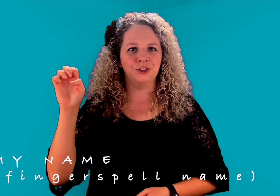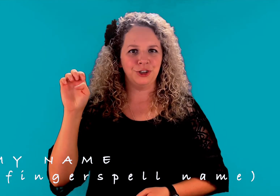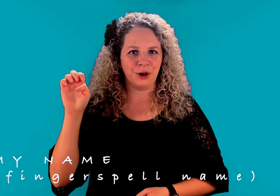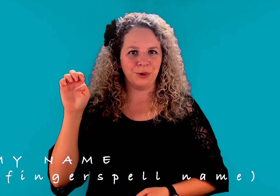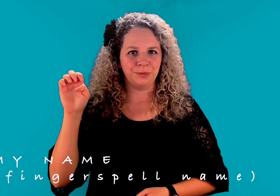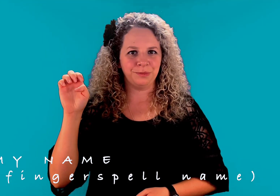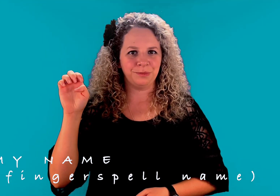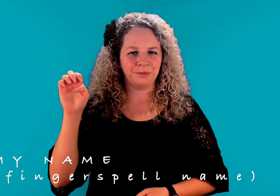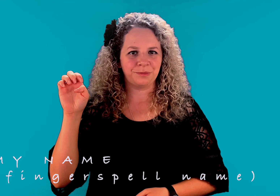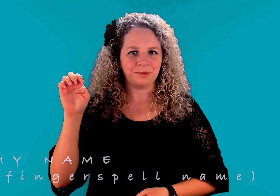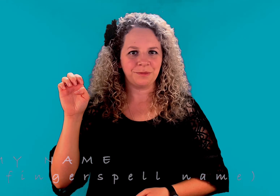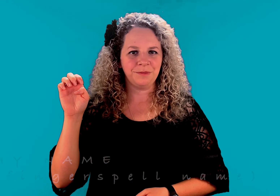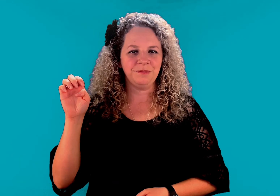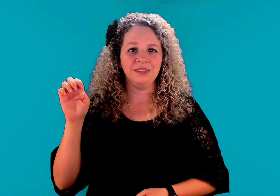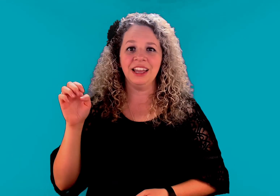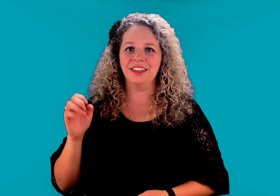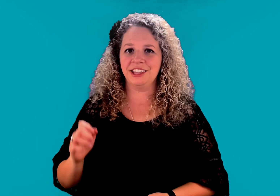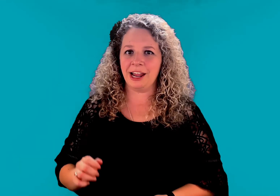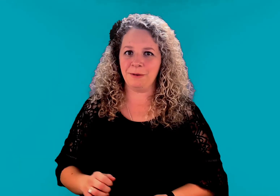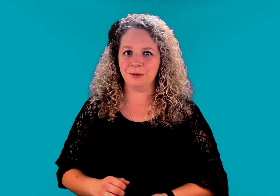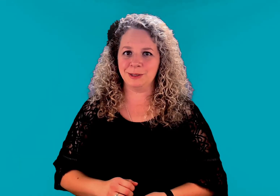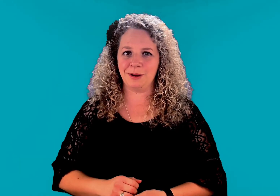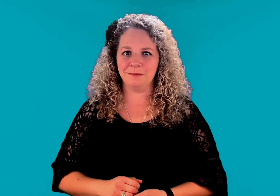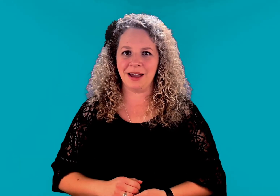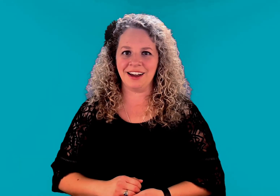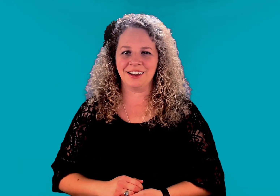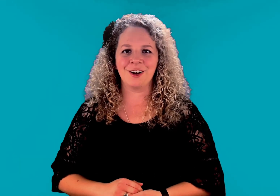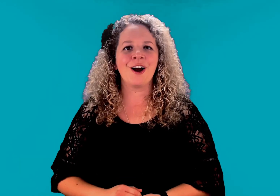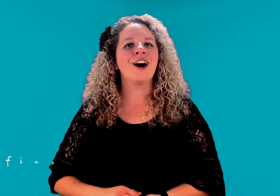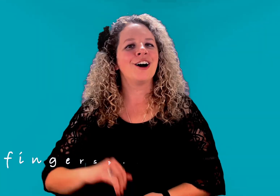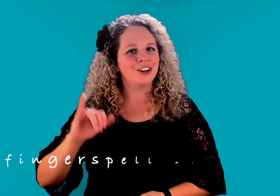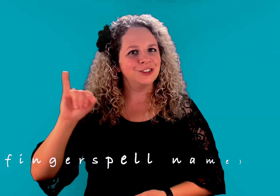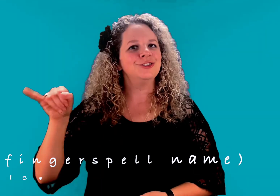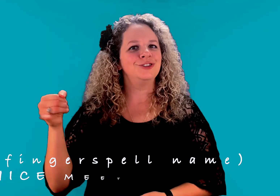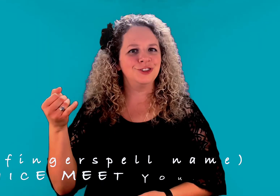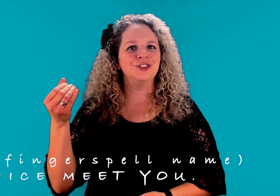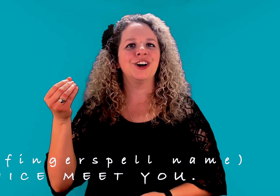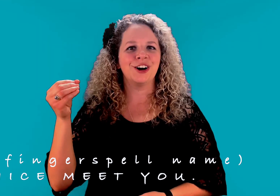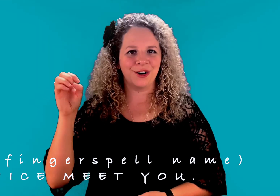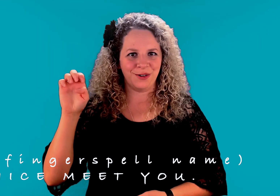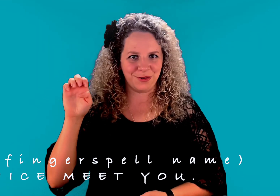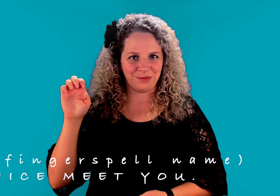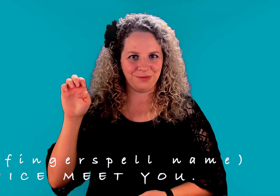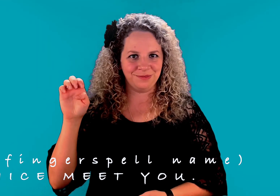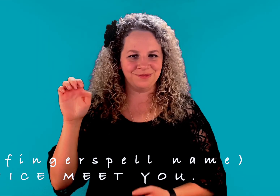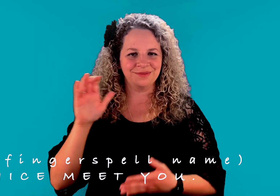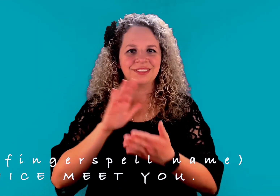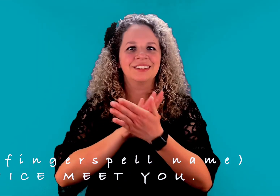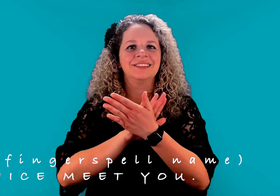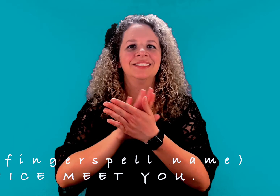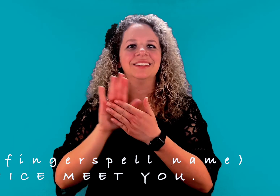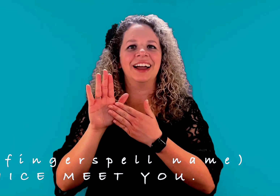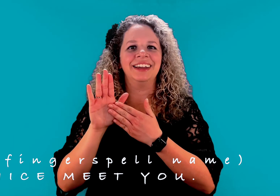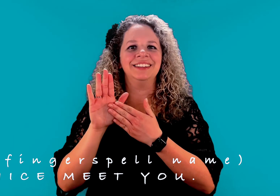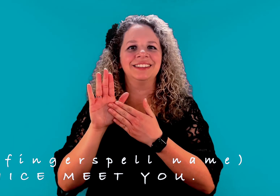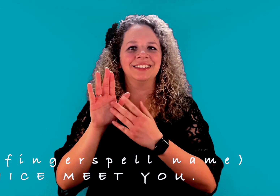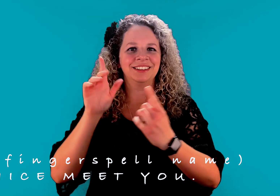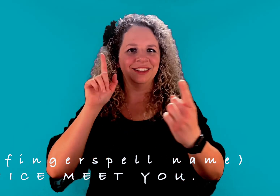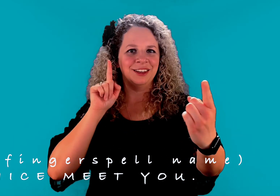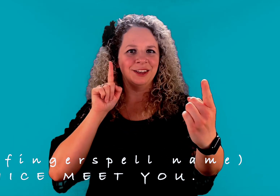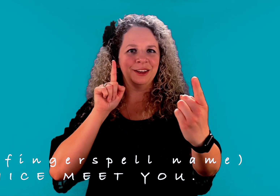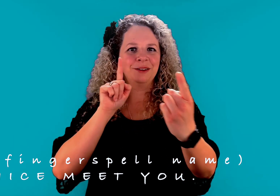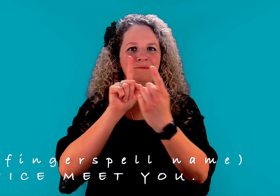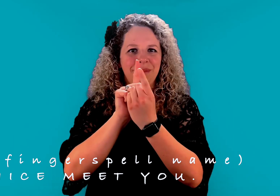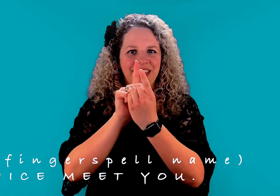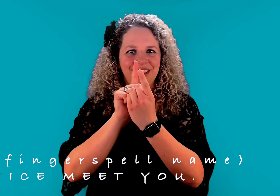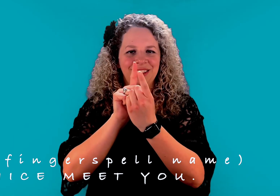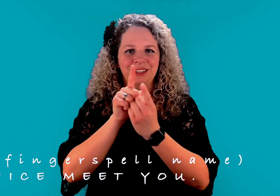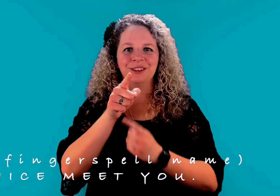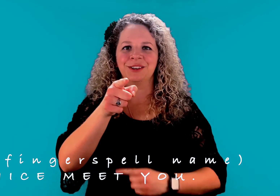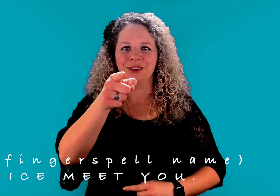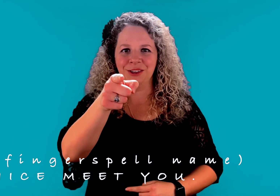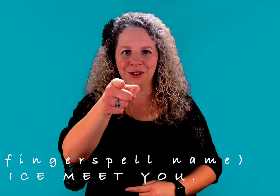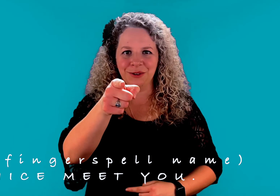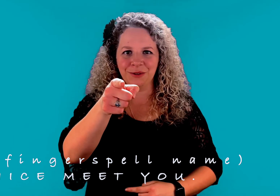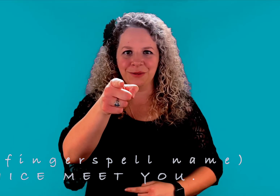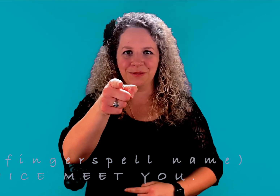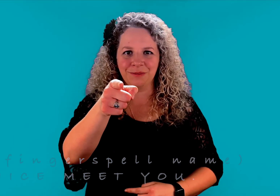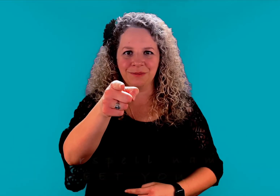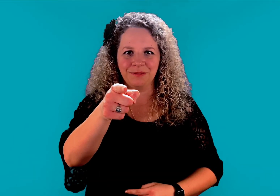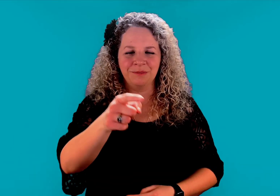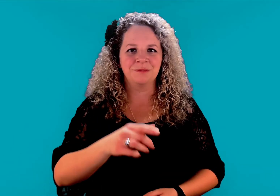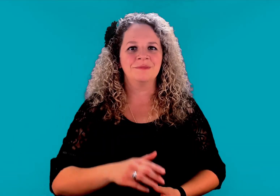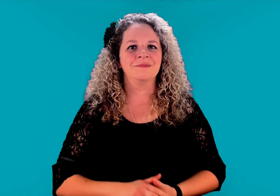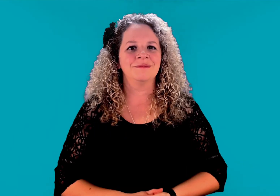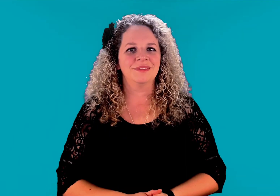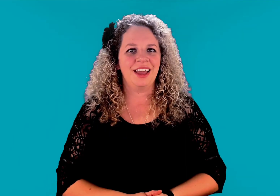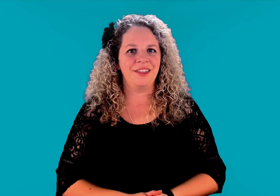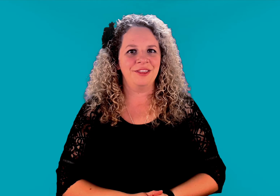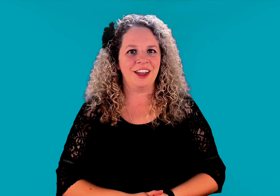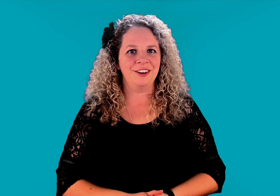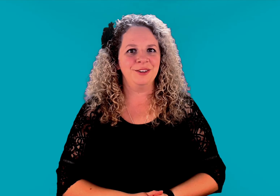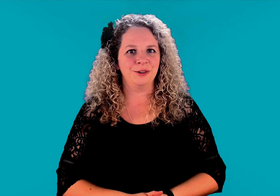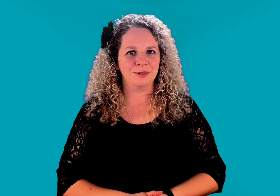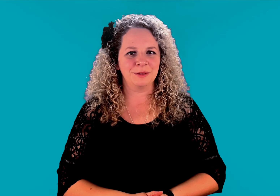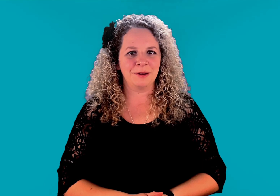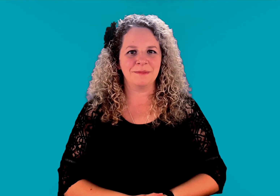fs-JOE. And then I will respond back fs-JOE NICE MEET YOU. And then you'll respond back